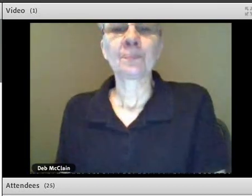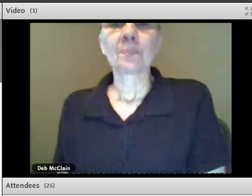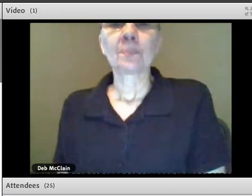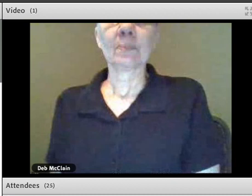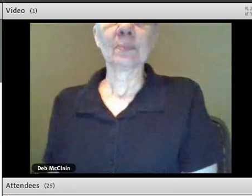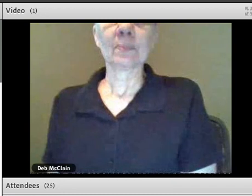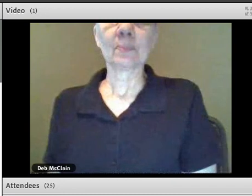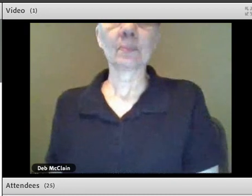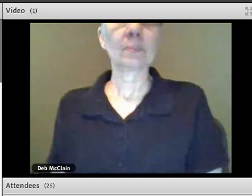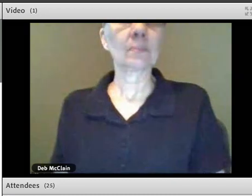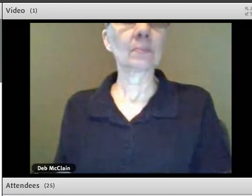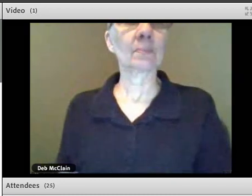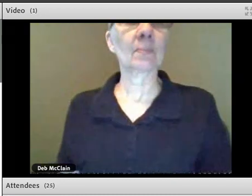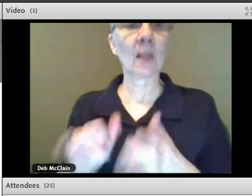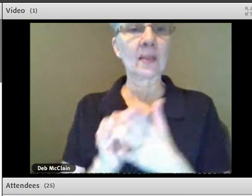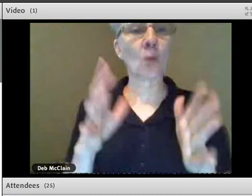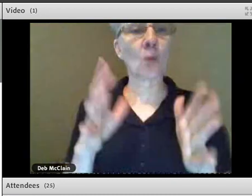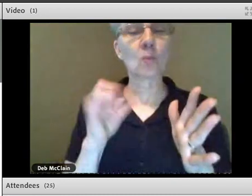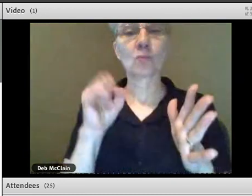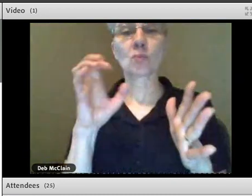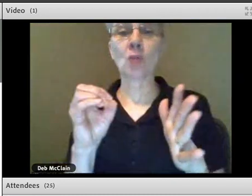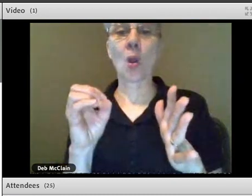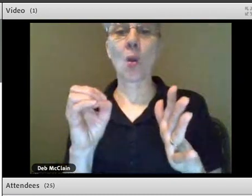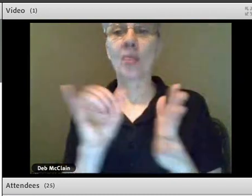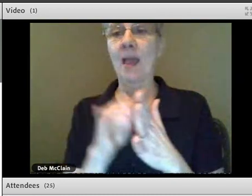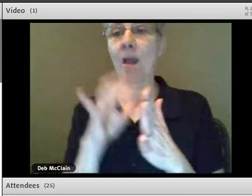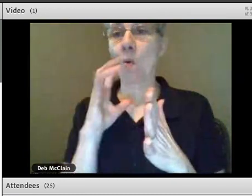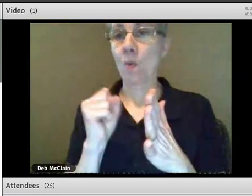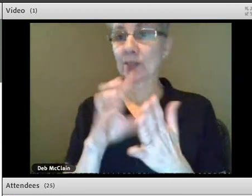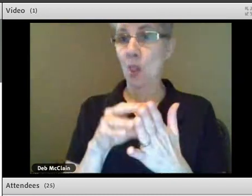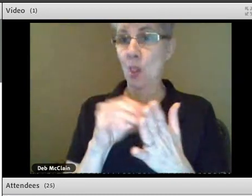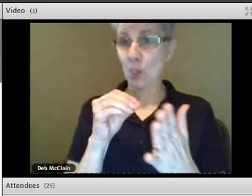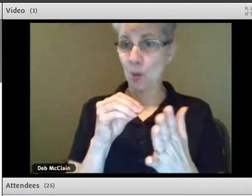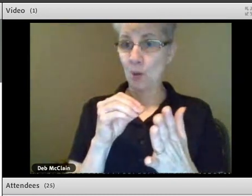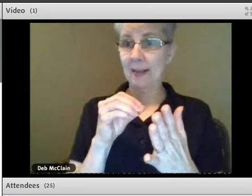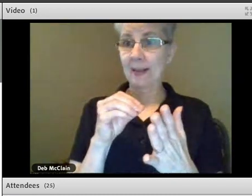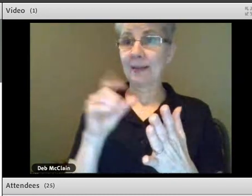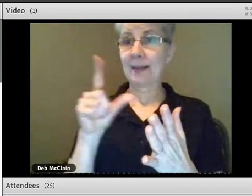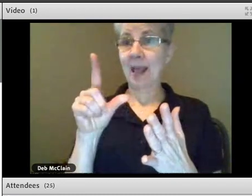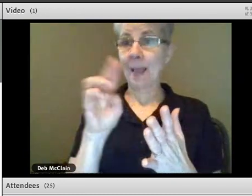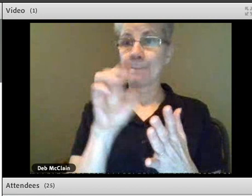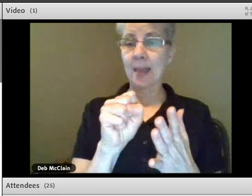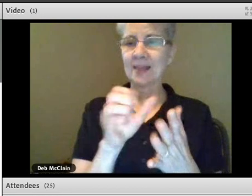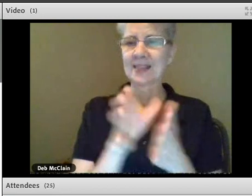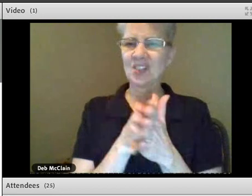Next slide. So that was learning management systems as a whole, how to use it,